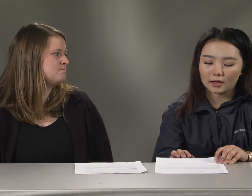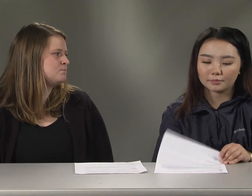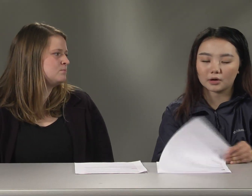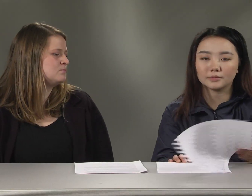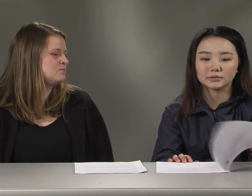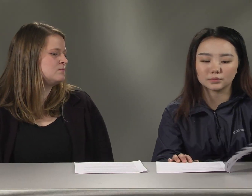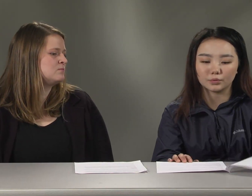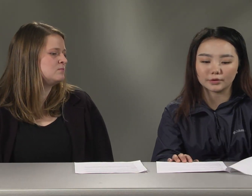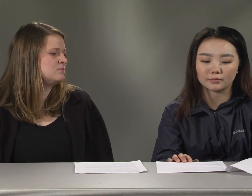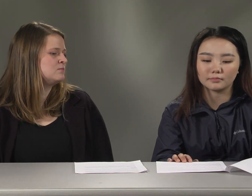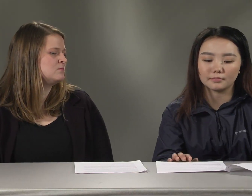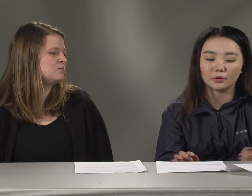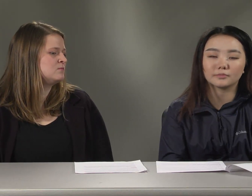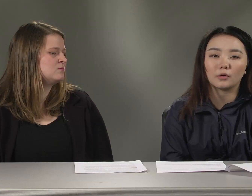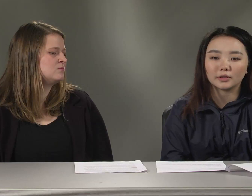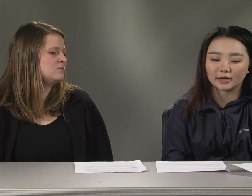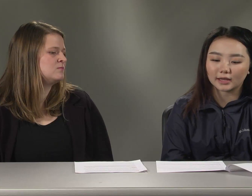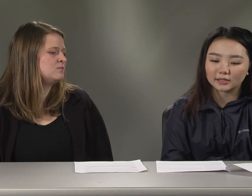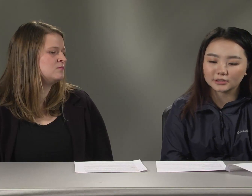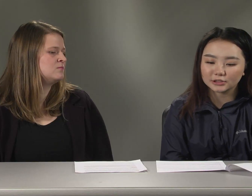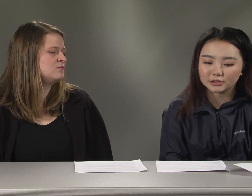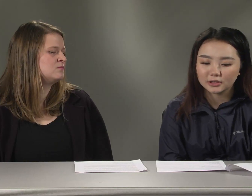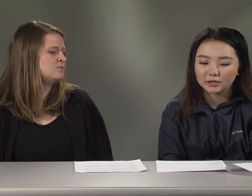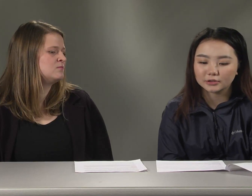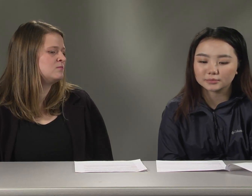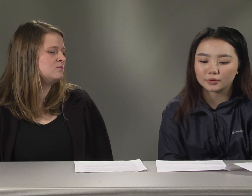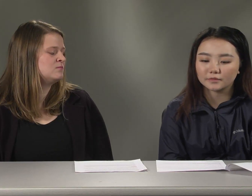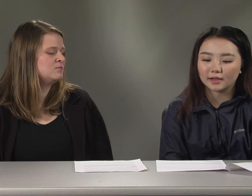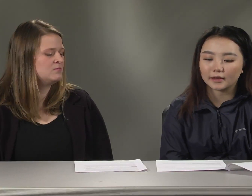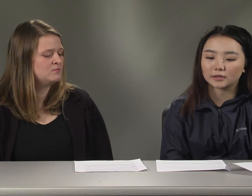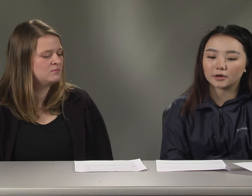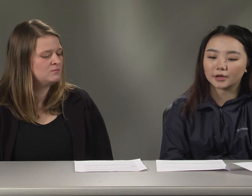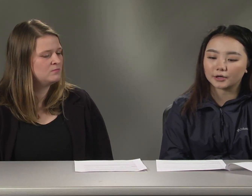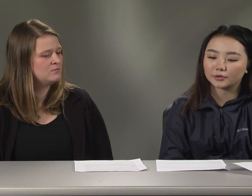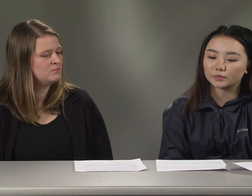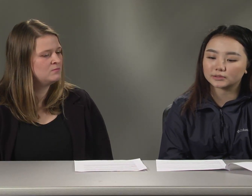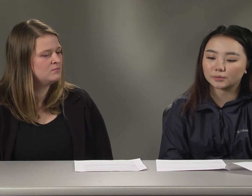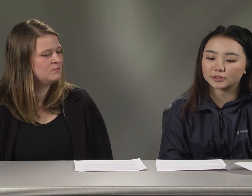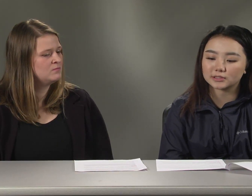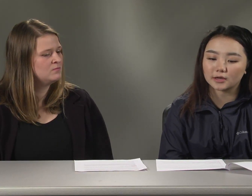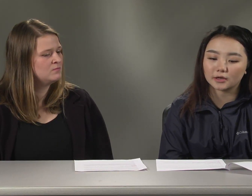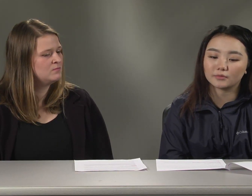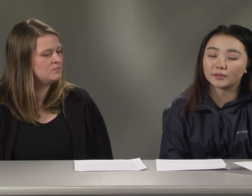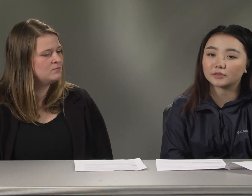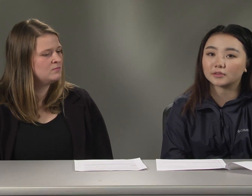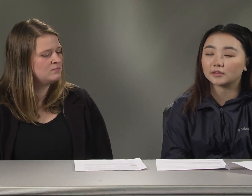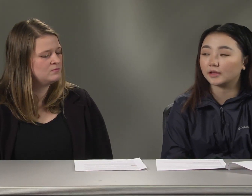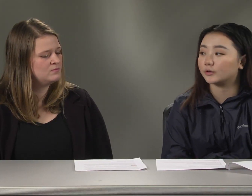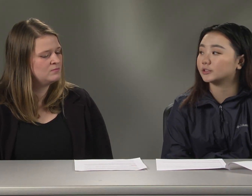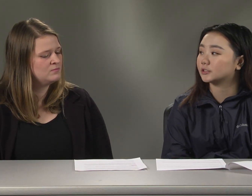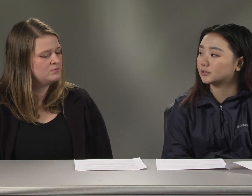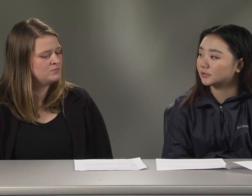I had problems with both Hmong and English. It was more of like not hearing when someone is talking rather than the language.